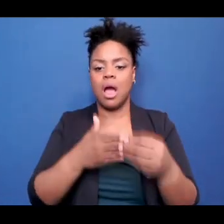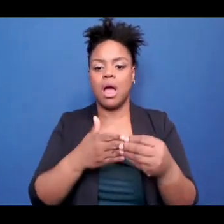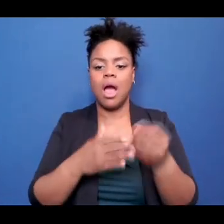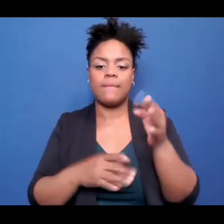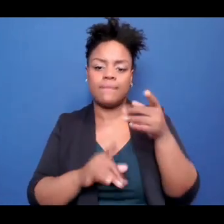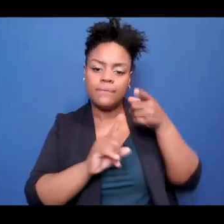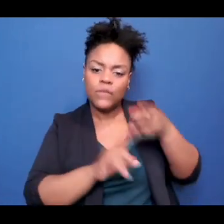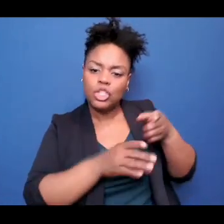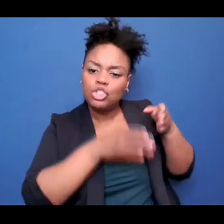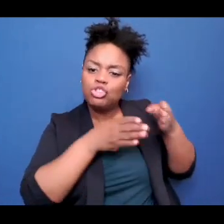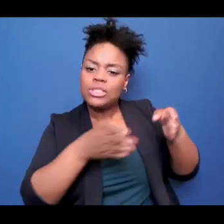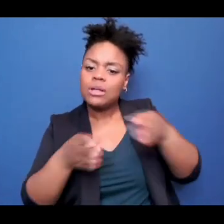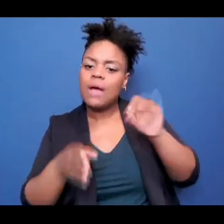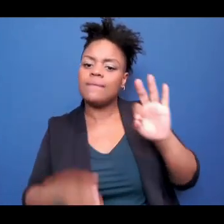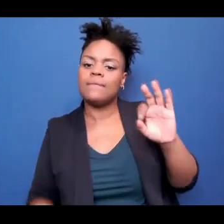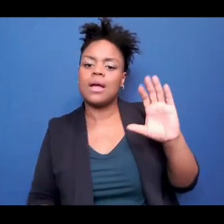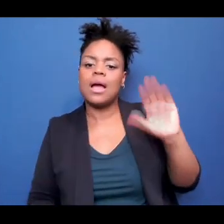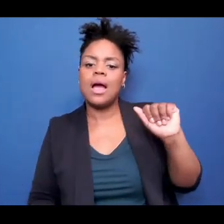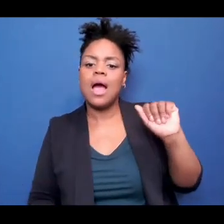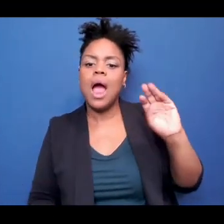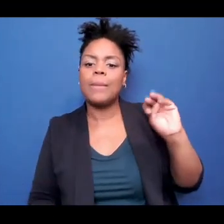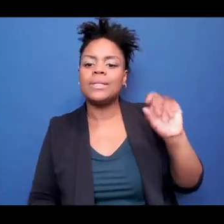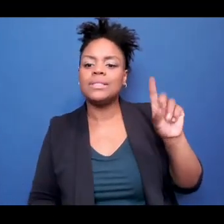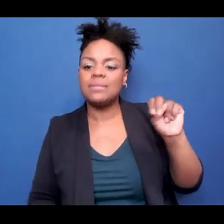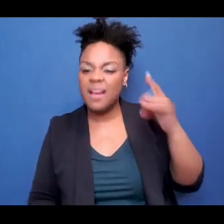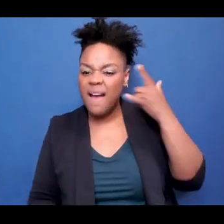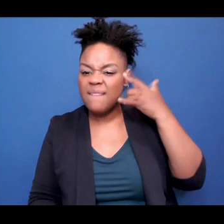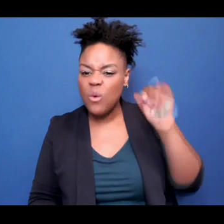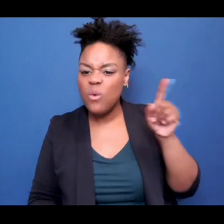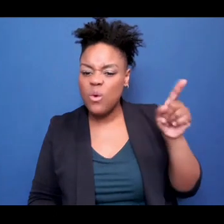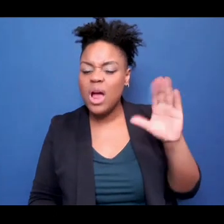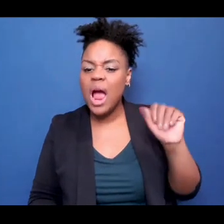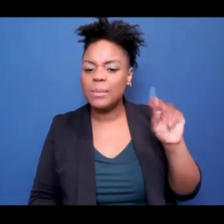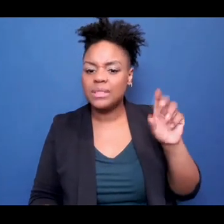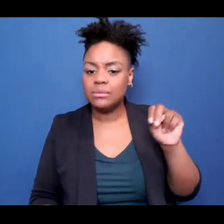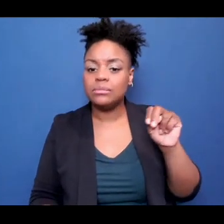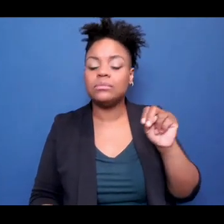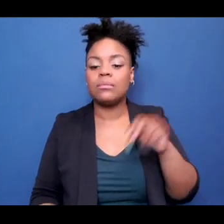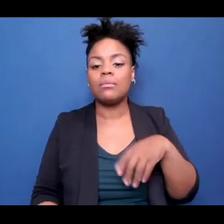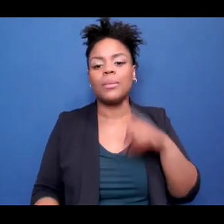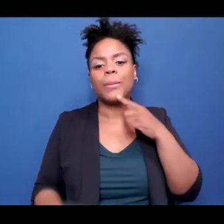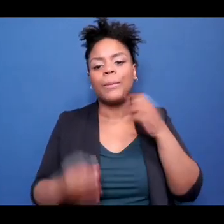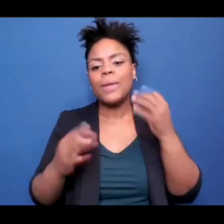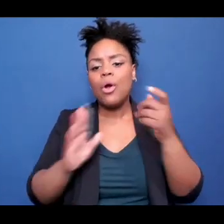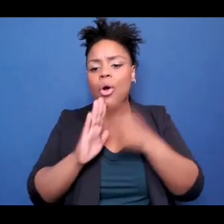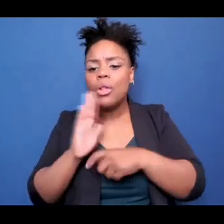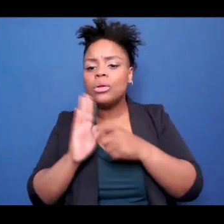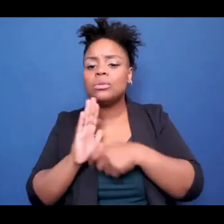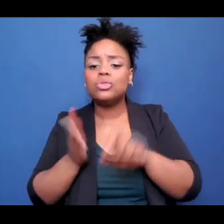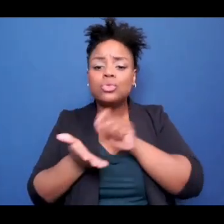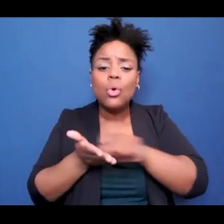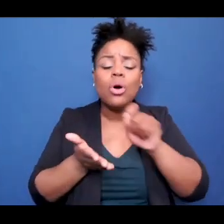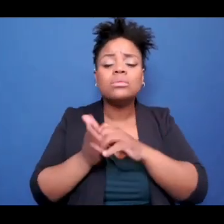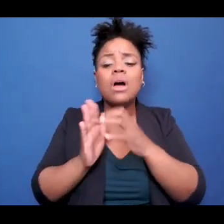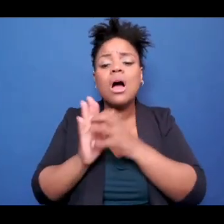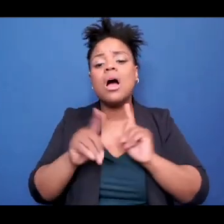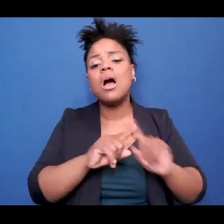PHOTOGRAPHIC FIELD 2K3W50EUD IN THE STREETS OF CAMDEN, PUBLISHED BY RUTGERS UNIVERSITY PRESS SOON SHE'S ALSO AUTHORED AND CO-AUTHOR OF MANY ARTICLES AND